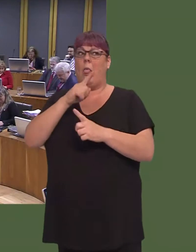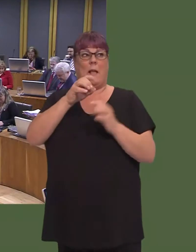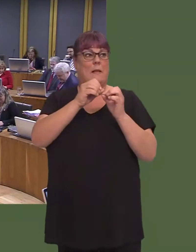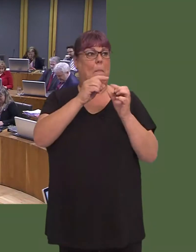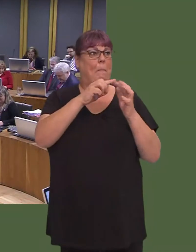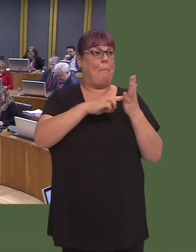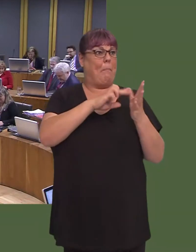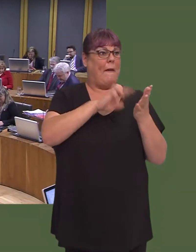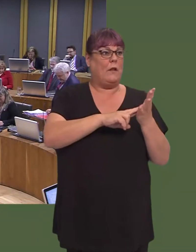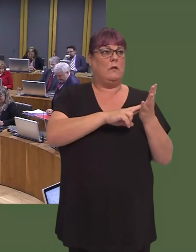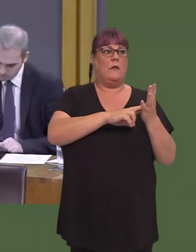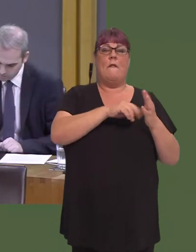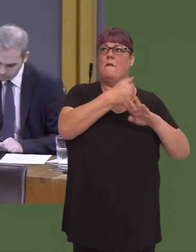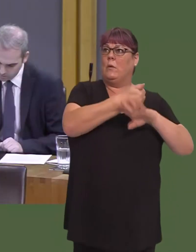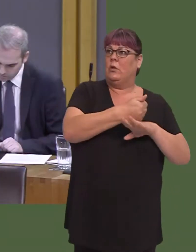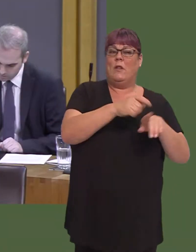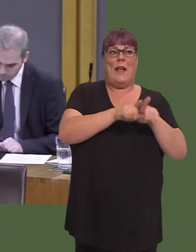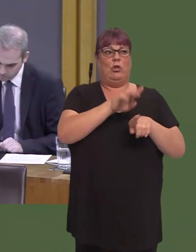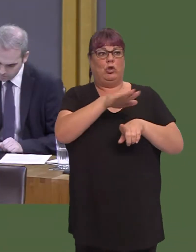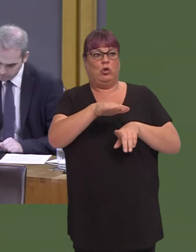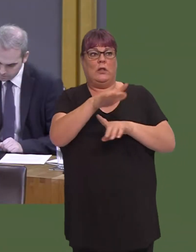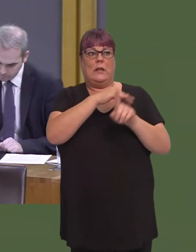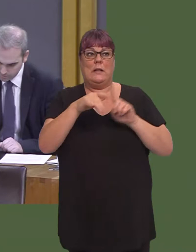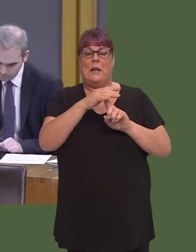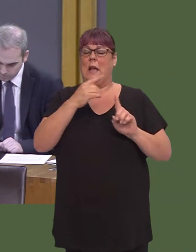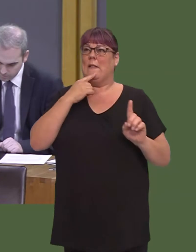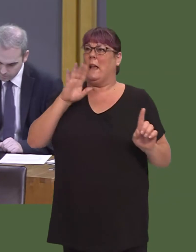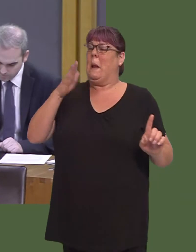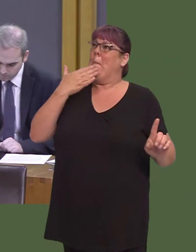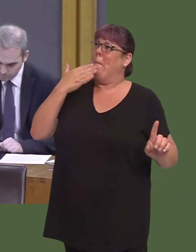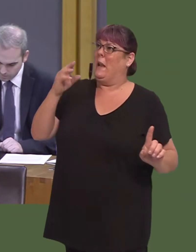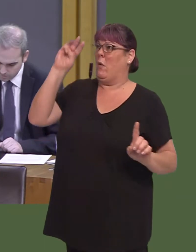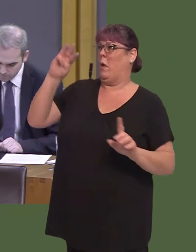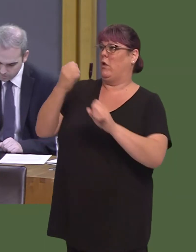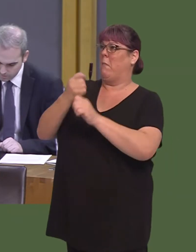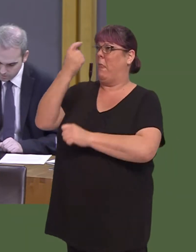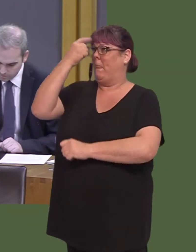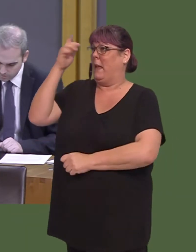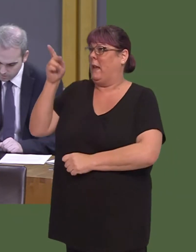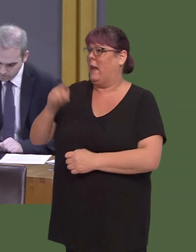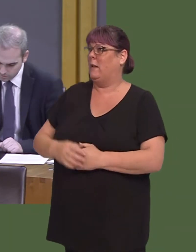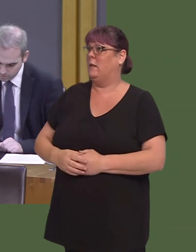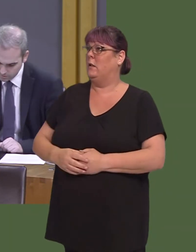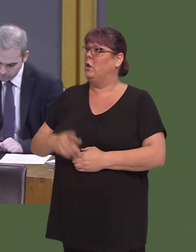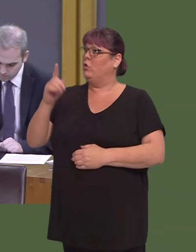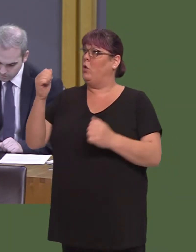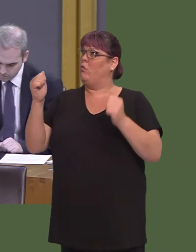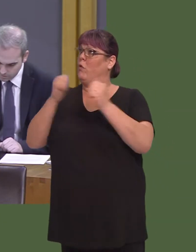from the Government backbenches, exactlyó óas should be done. Lee is somebodyóthe Member for Llanelli is somebodyówho expresses his view, and he is right to do so. Thatís what